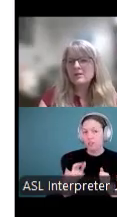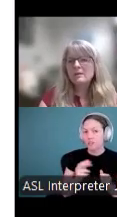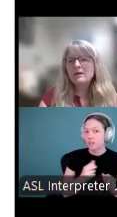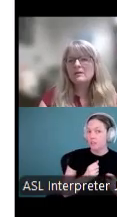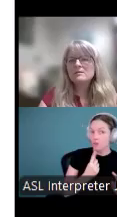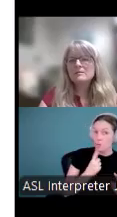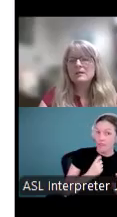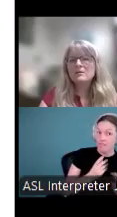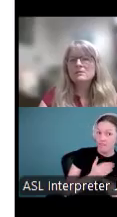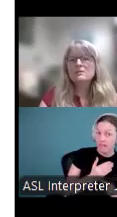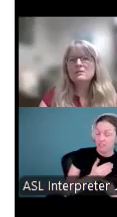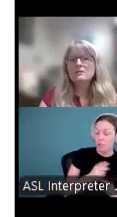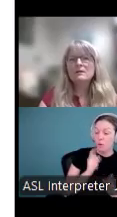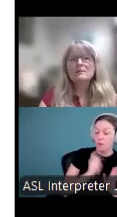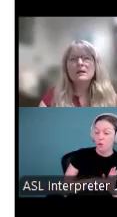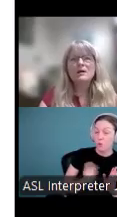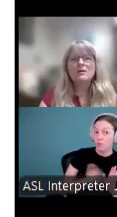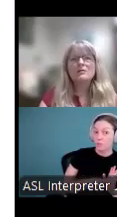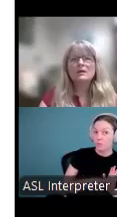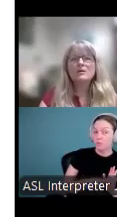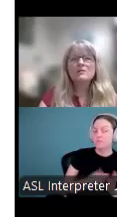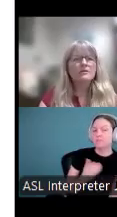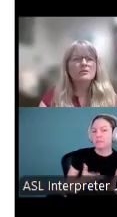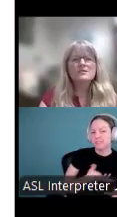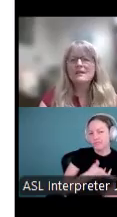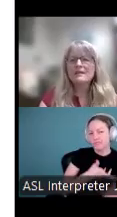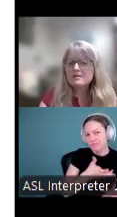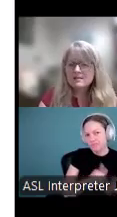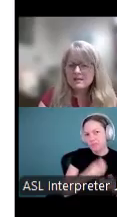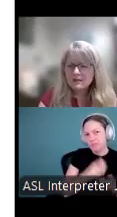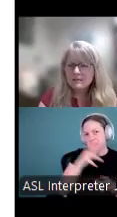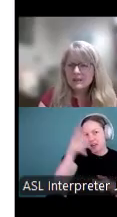with a parent about how, oh, they were just never a snuggly